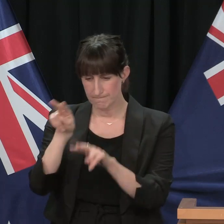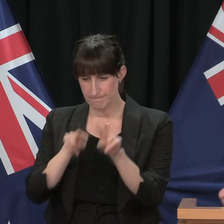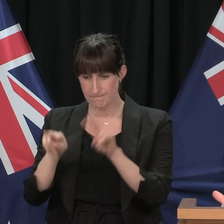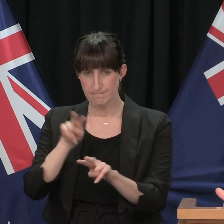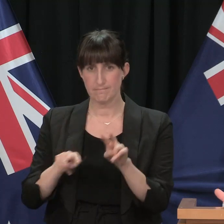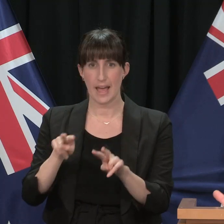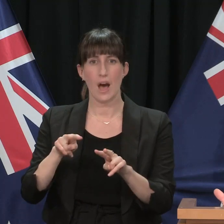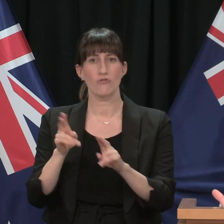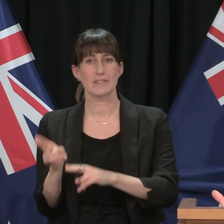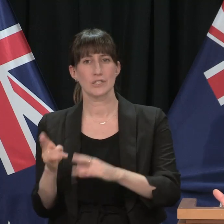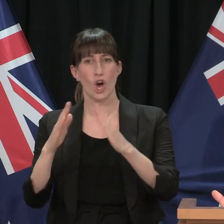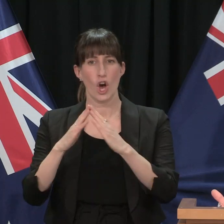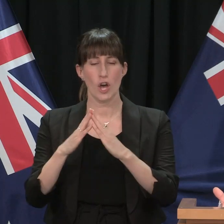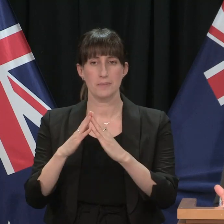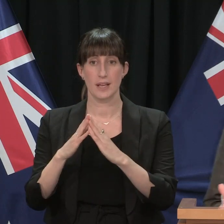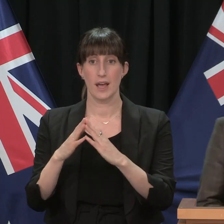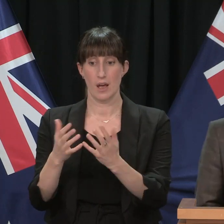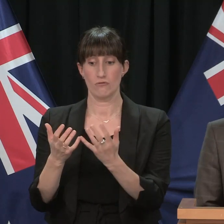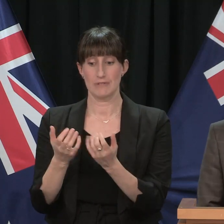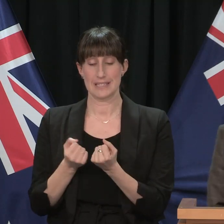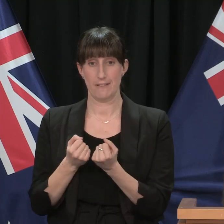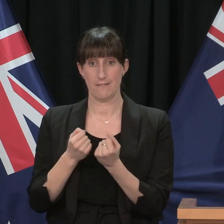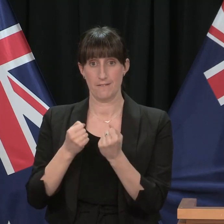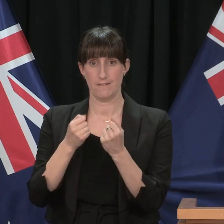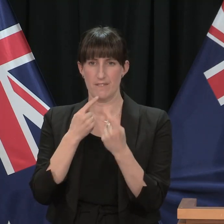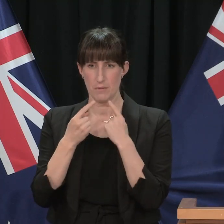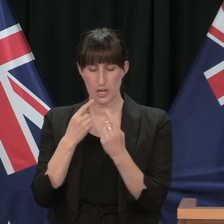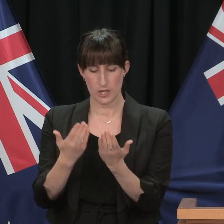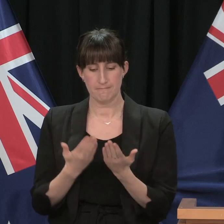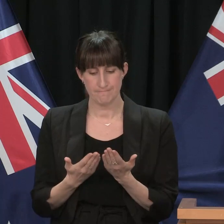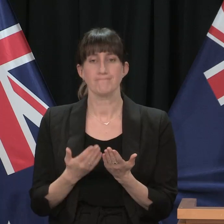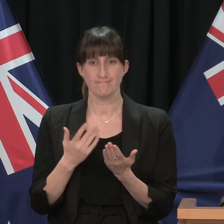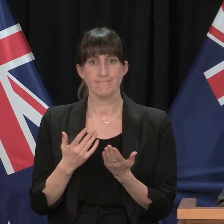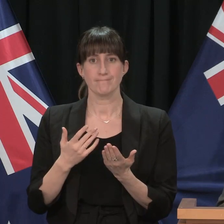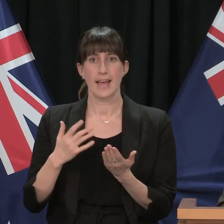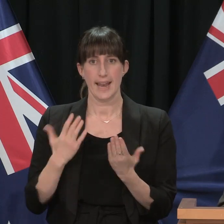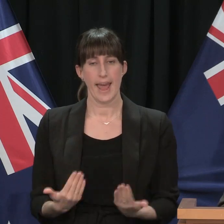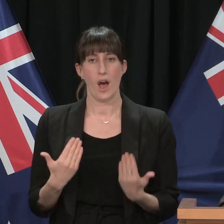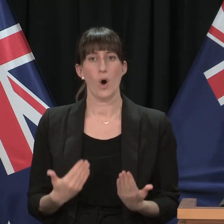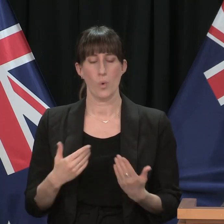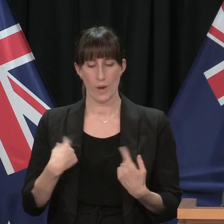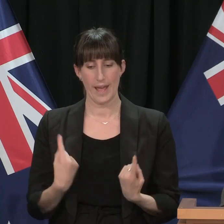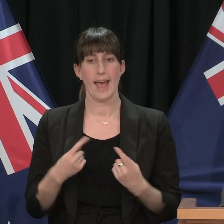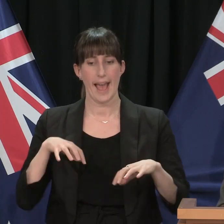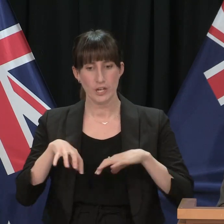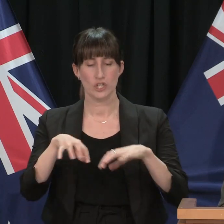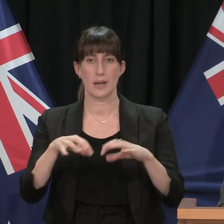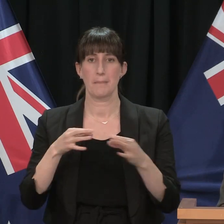got together, did the review, came up with some recommendations. We have canvassed a response to those